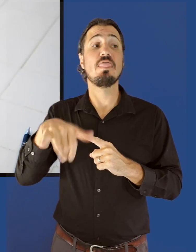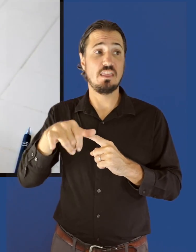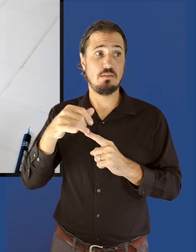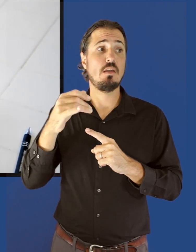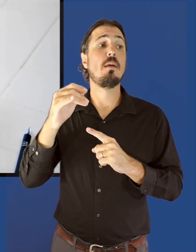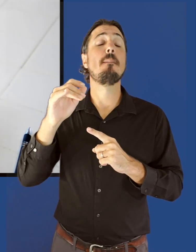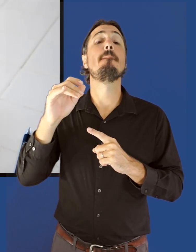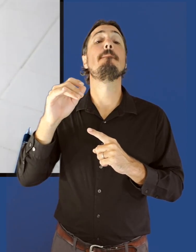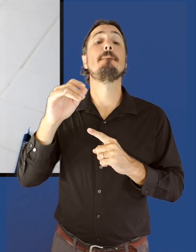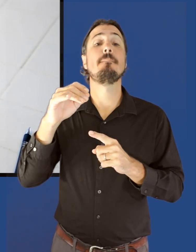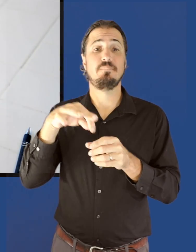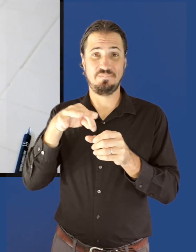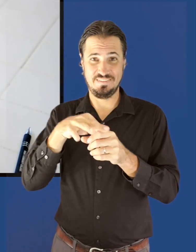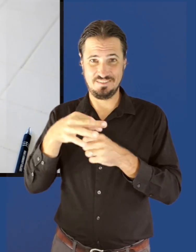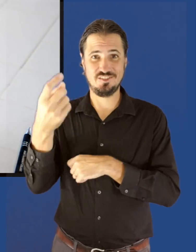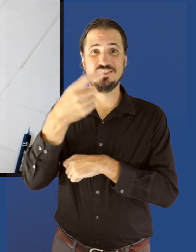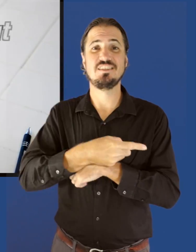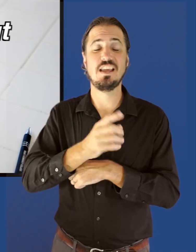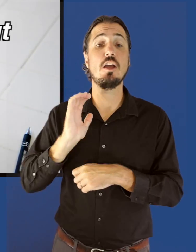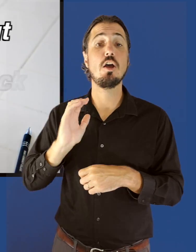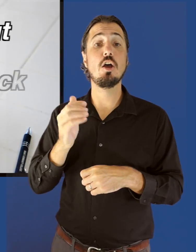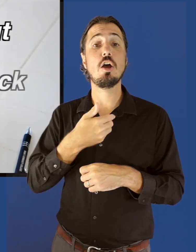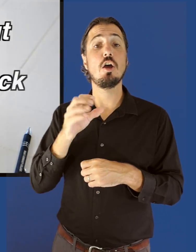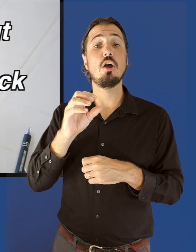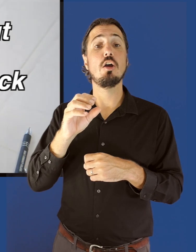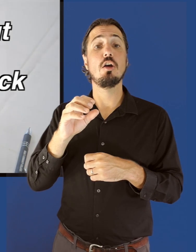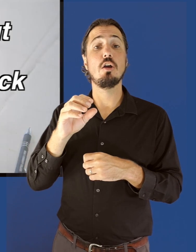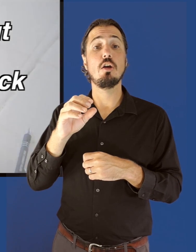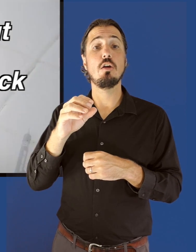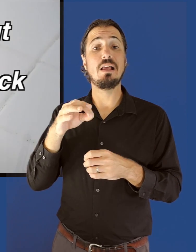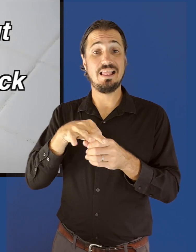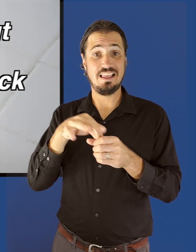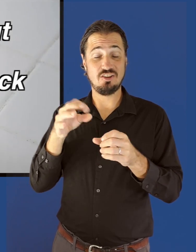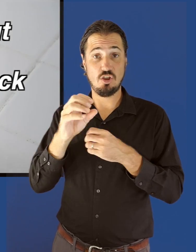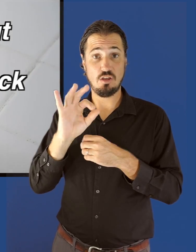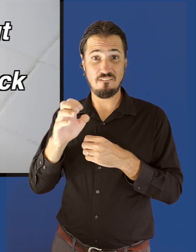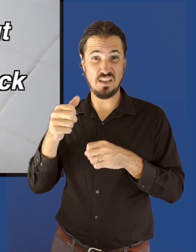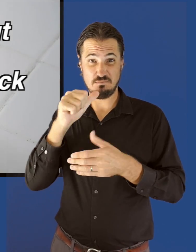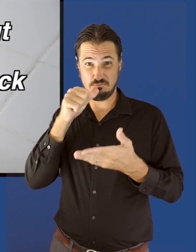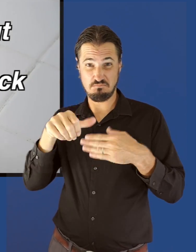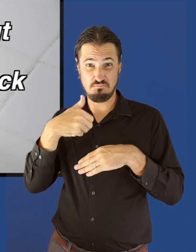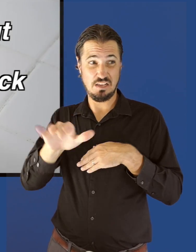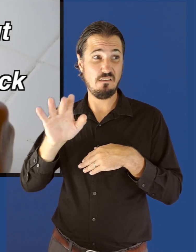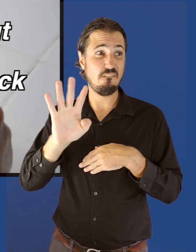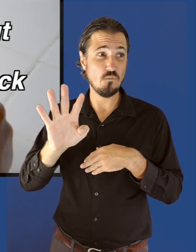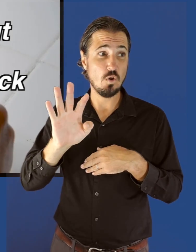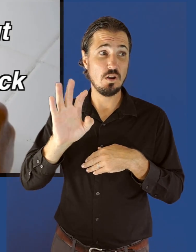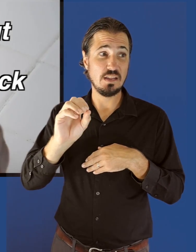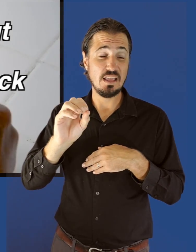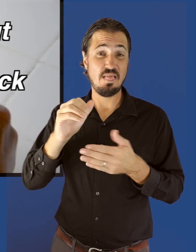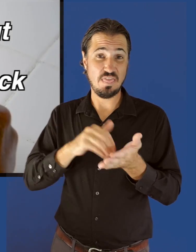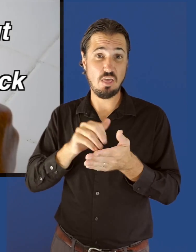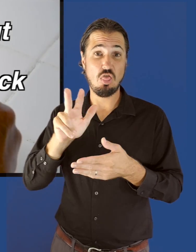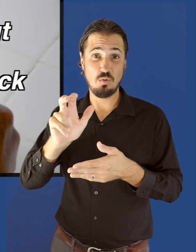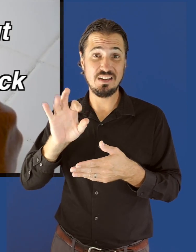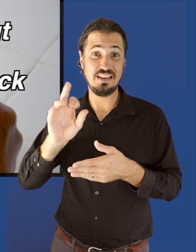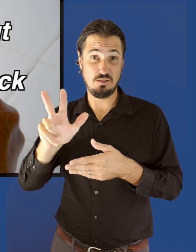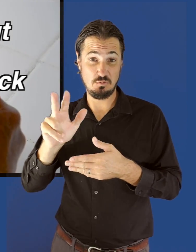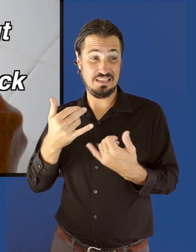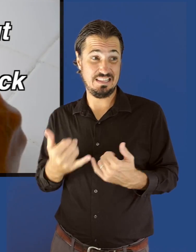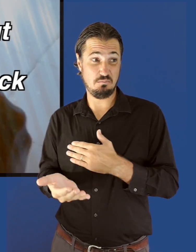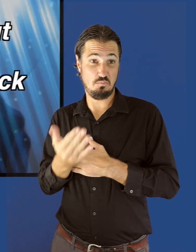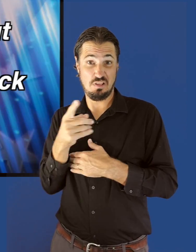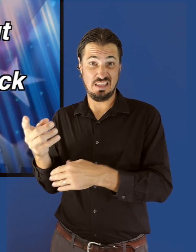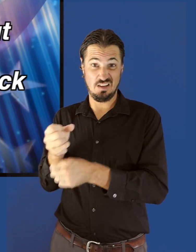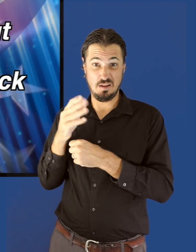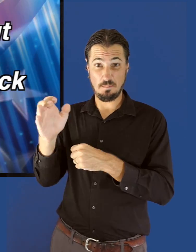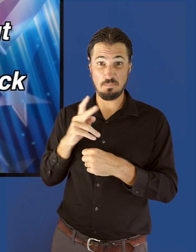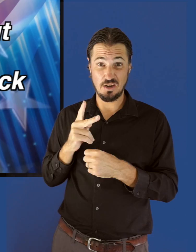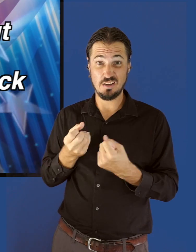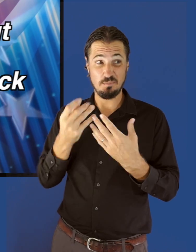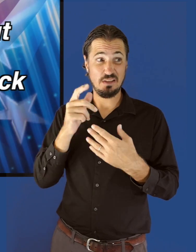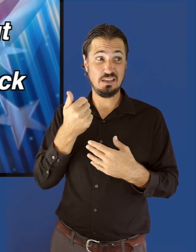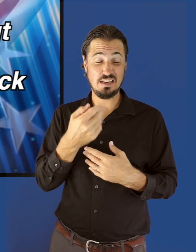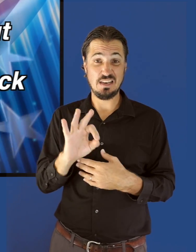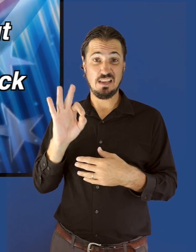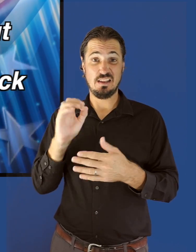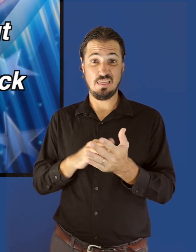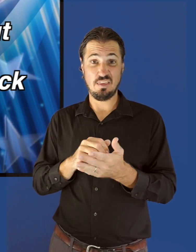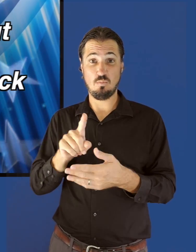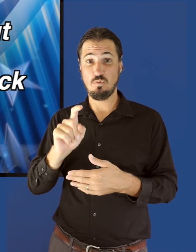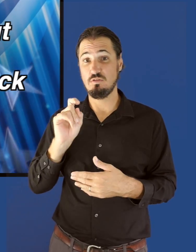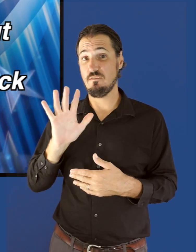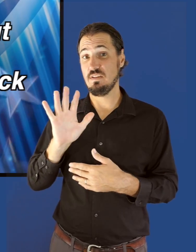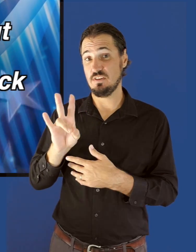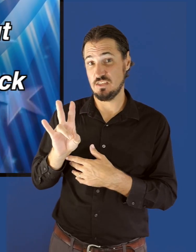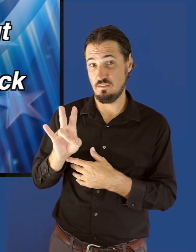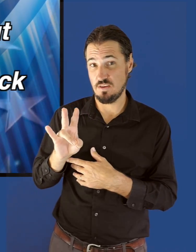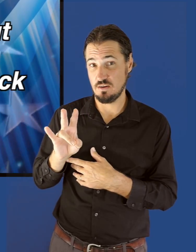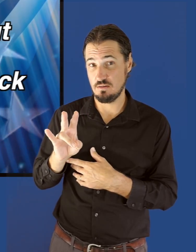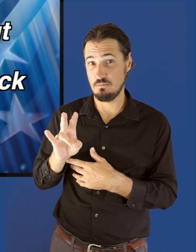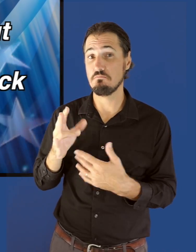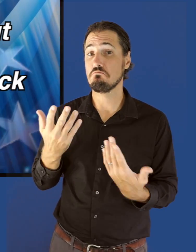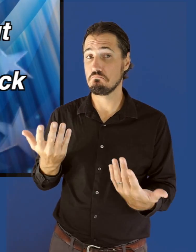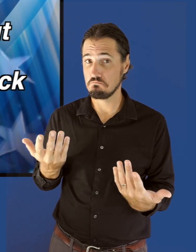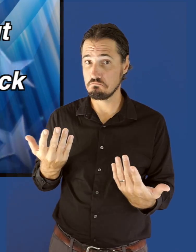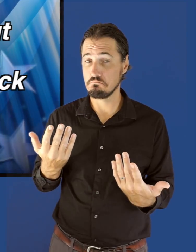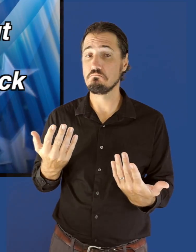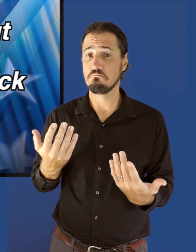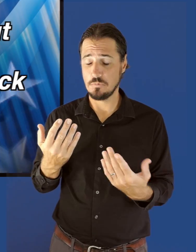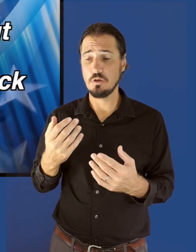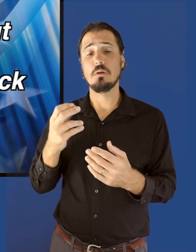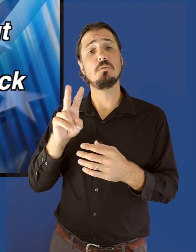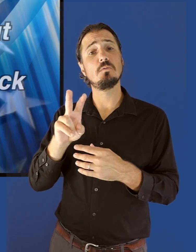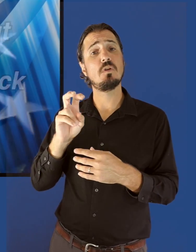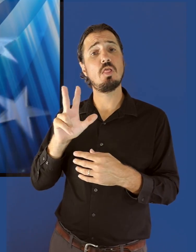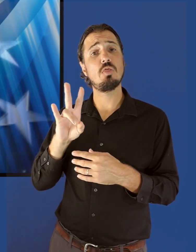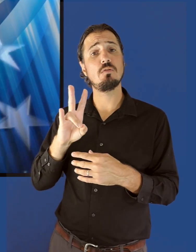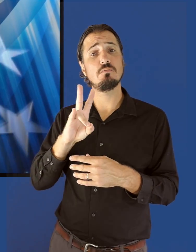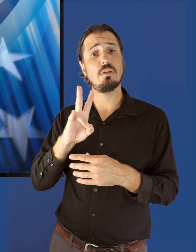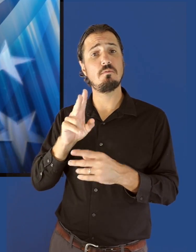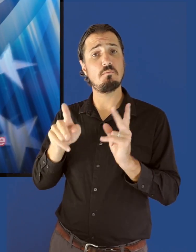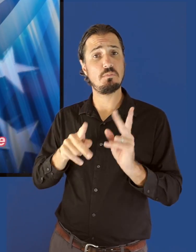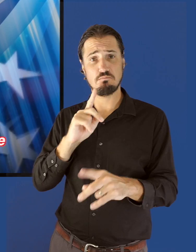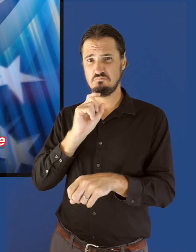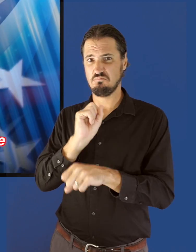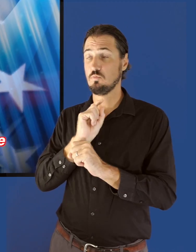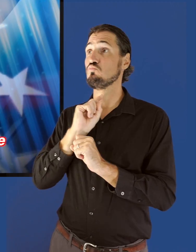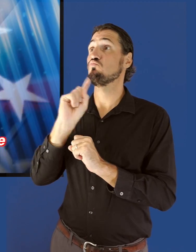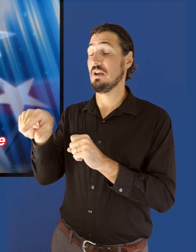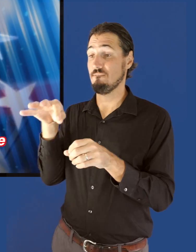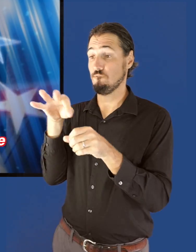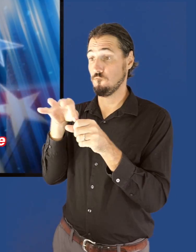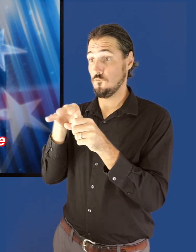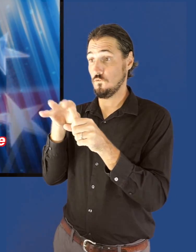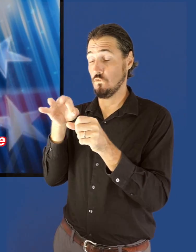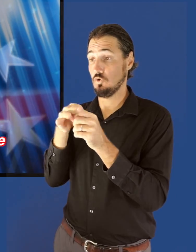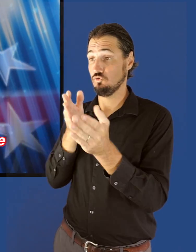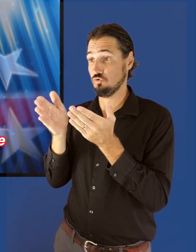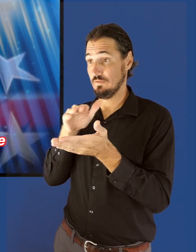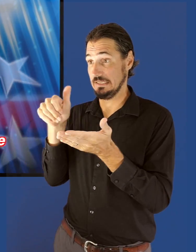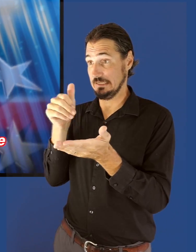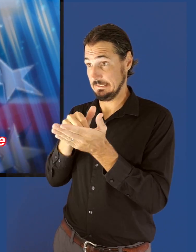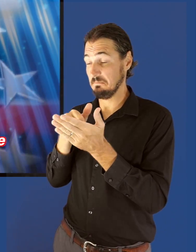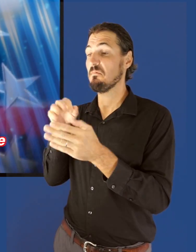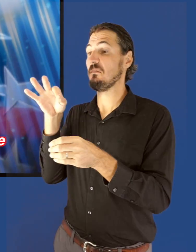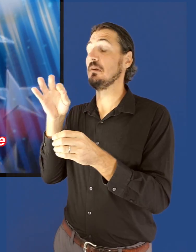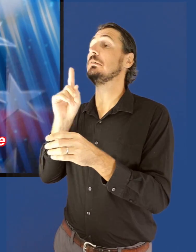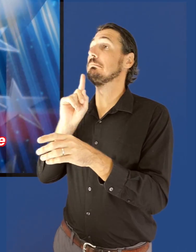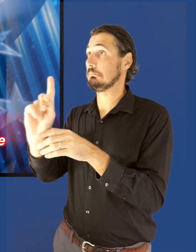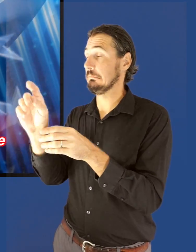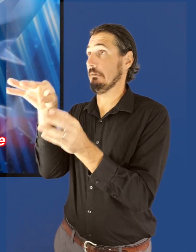Our elections office mailed out 40,393 ballots for the Primary Election. As of this morning, they reported receiving 19,157 back. An additional 237 people voted at the Voter Service Center in the